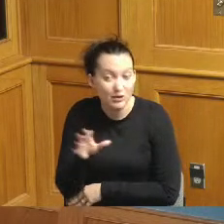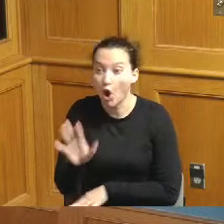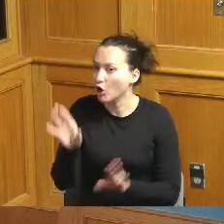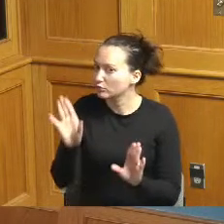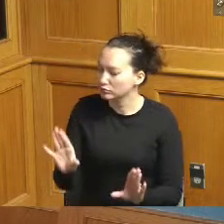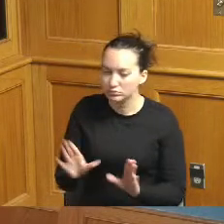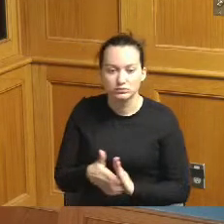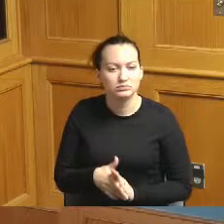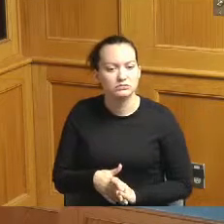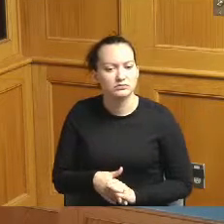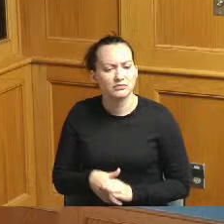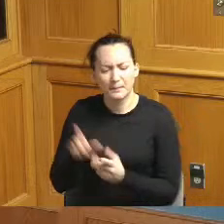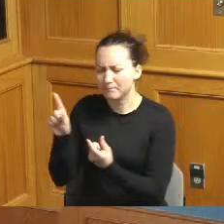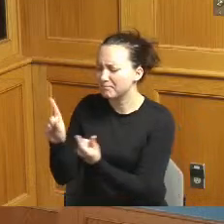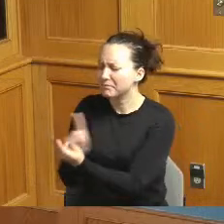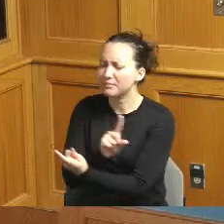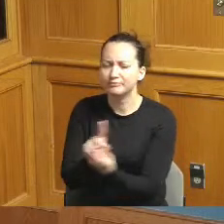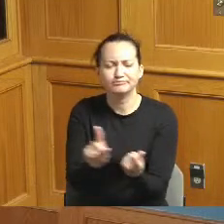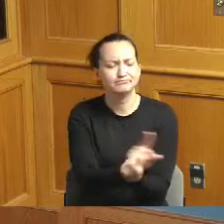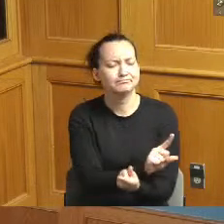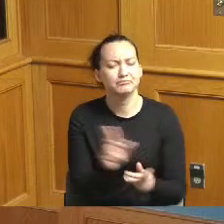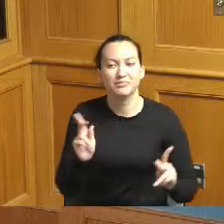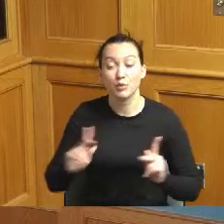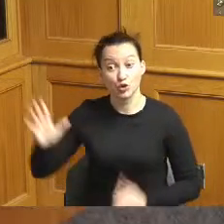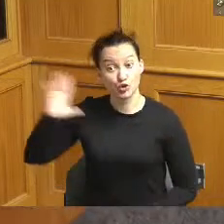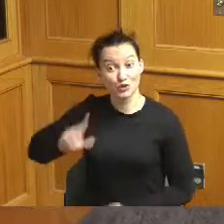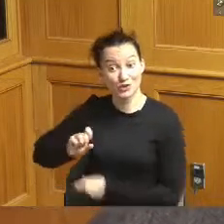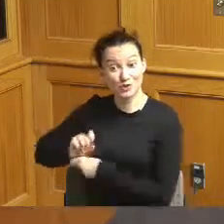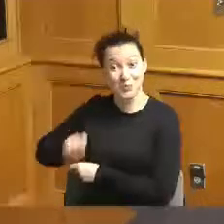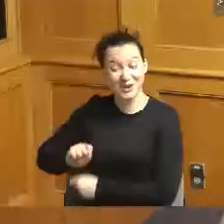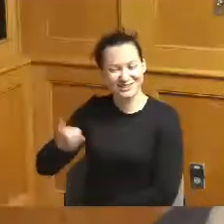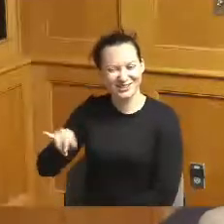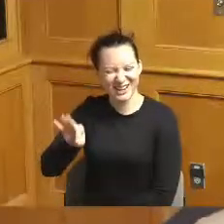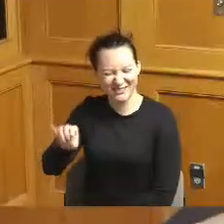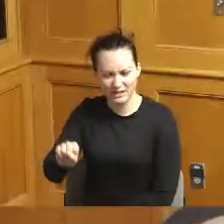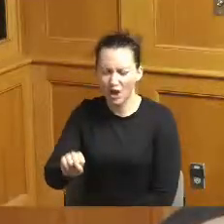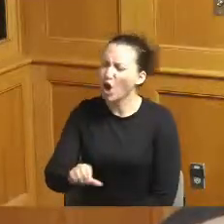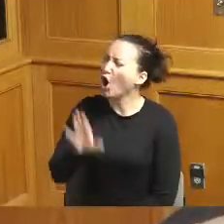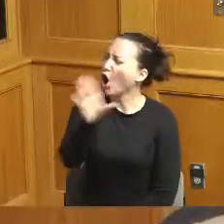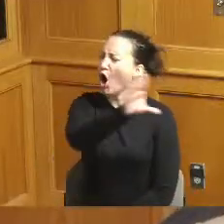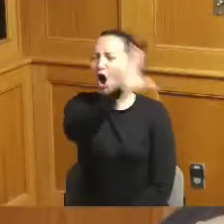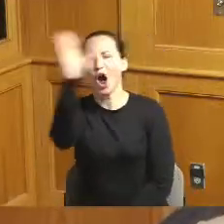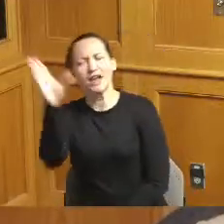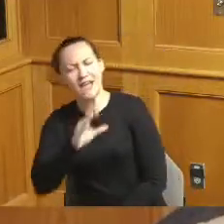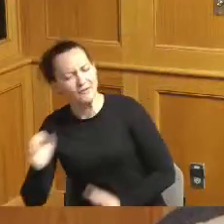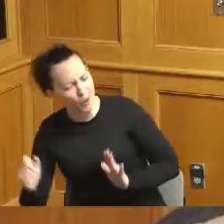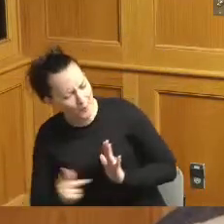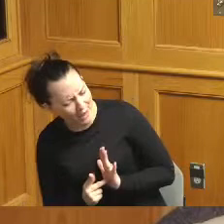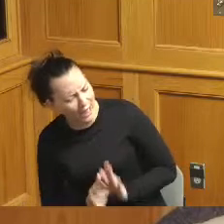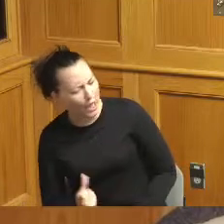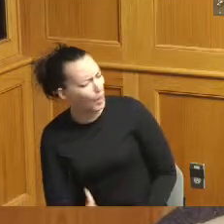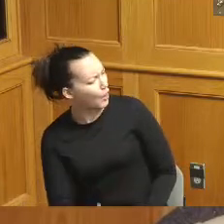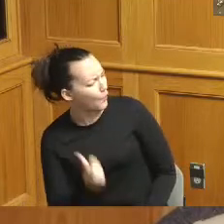also I meet people who used to work with for JFL I'll never go back to JFS and then I tell